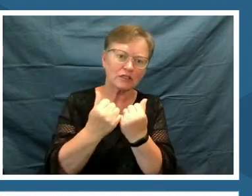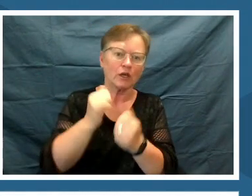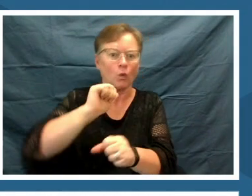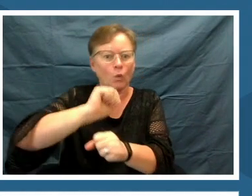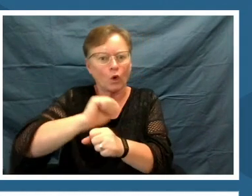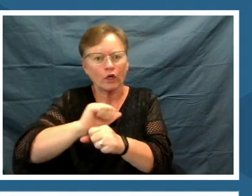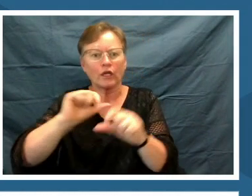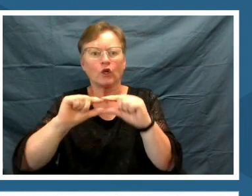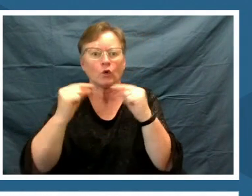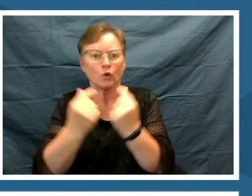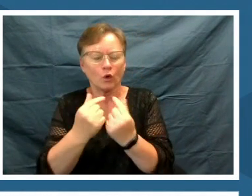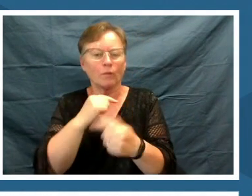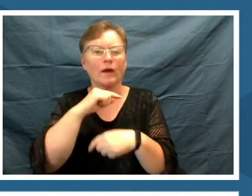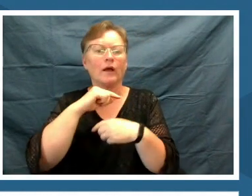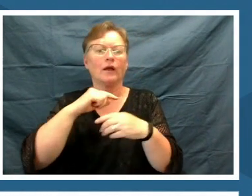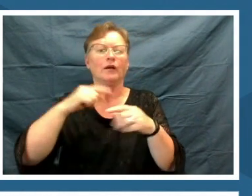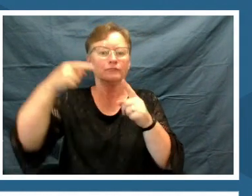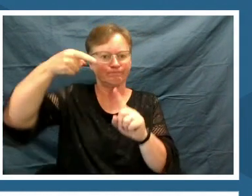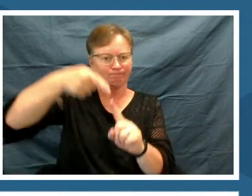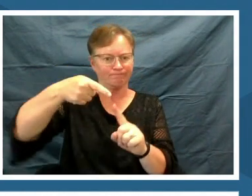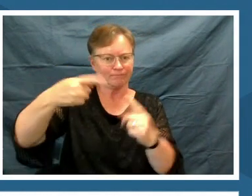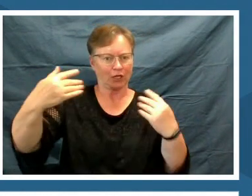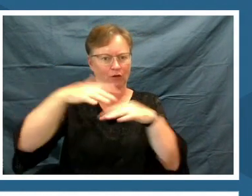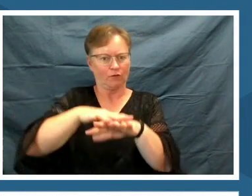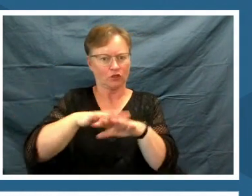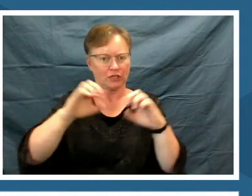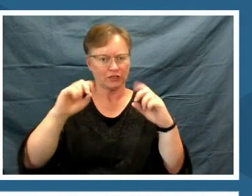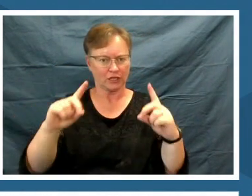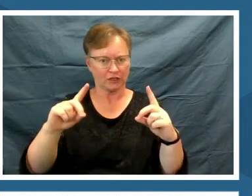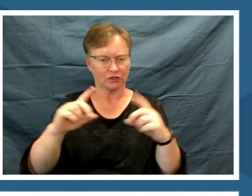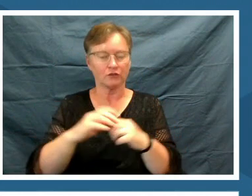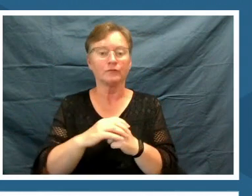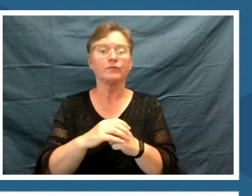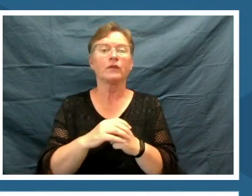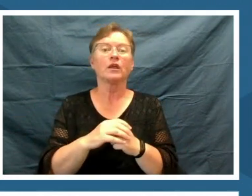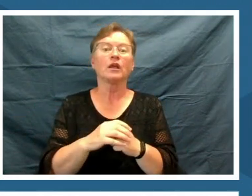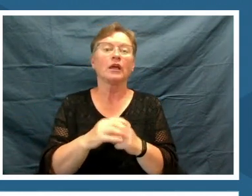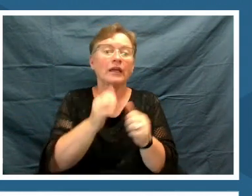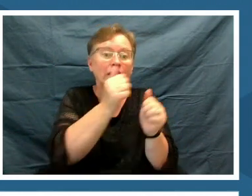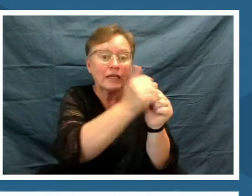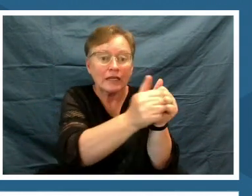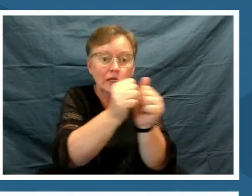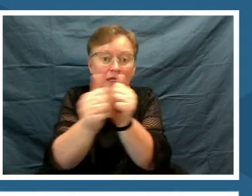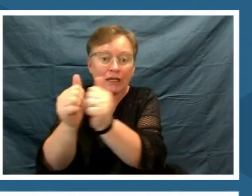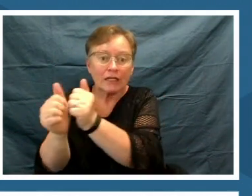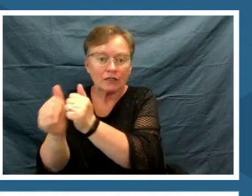education and each one of us that you're going to